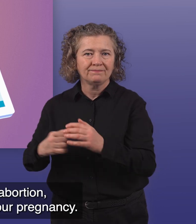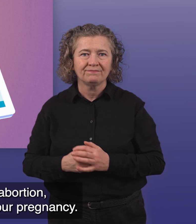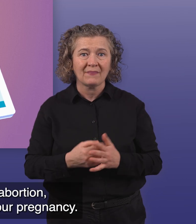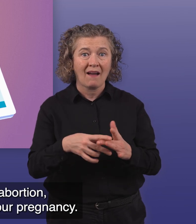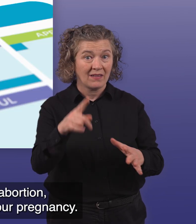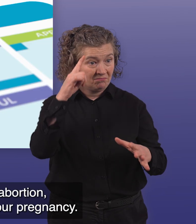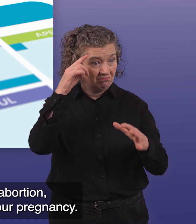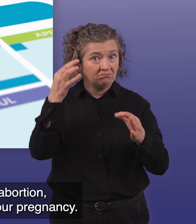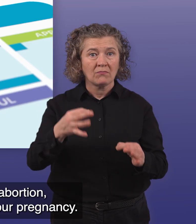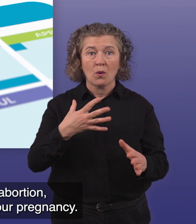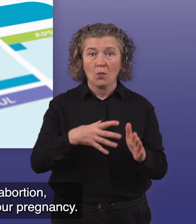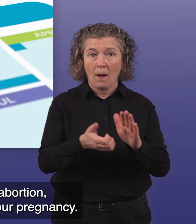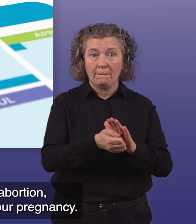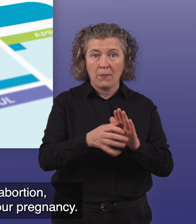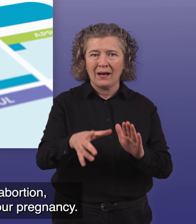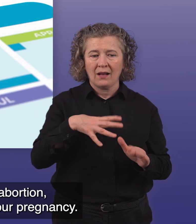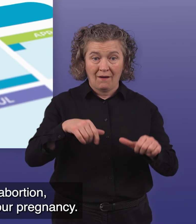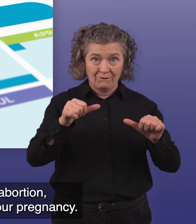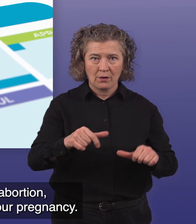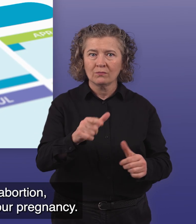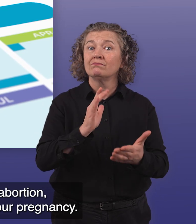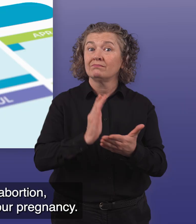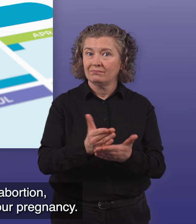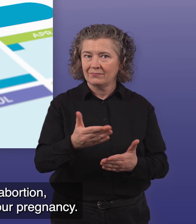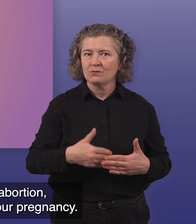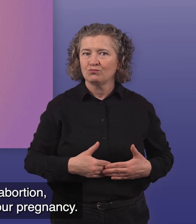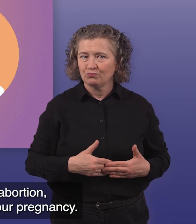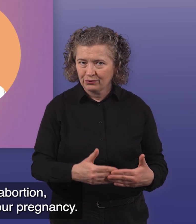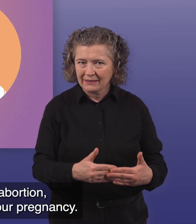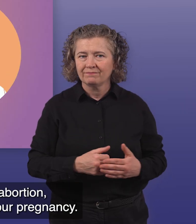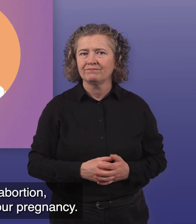If you decide to have an abortion, you will need to first confirm your pregnancy.